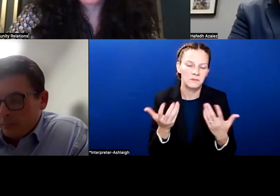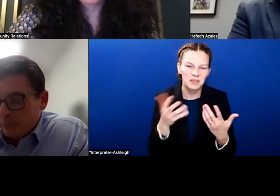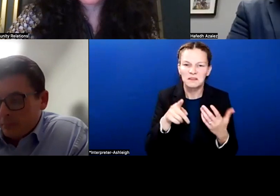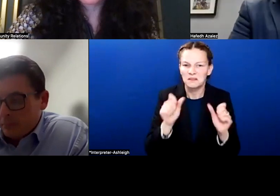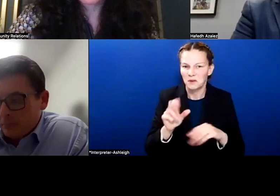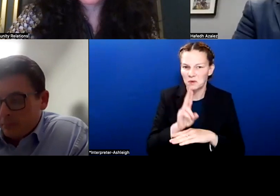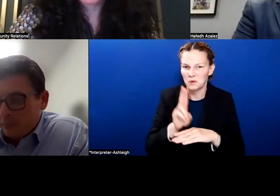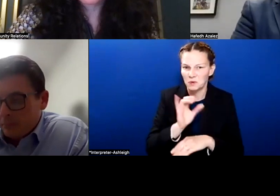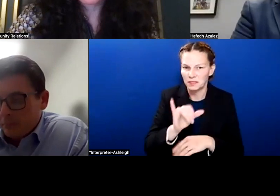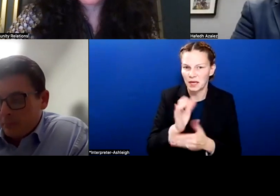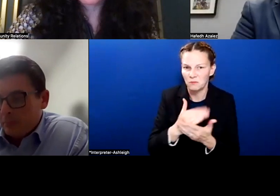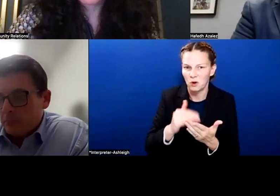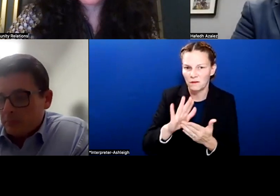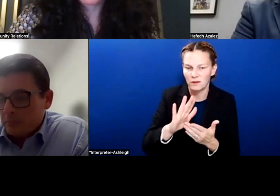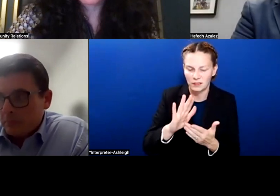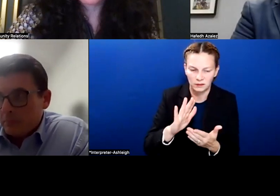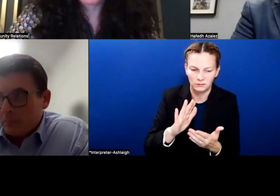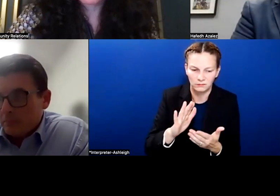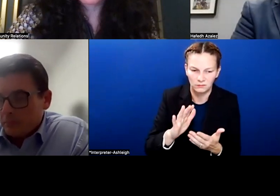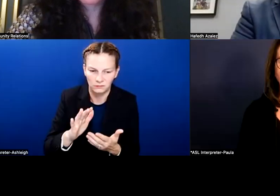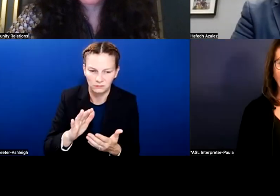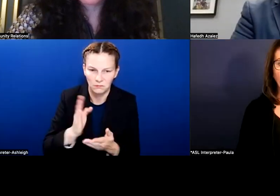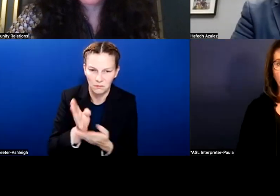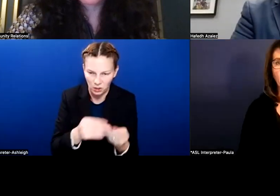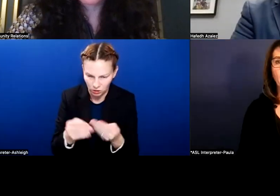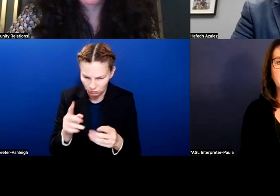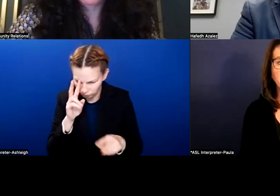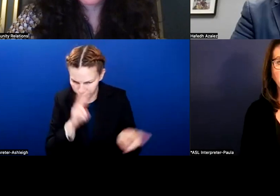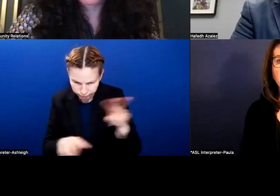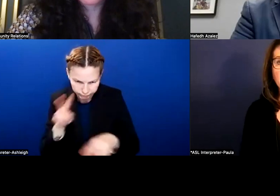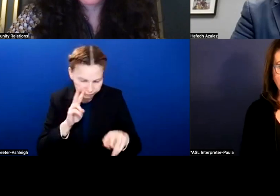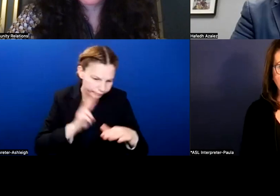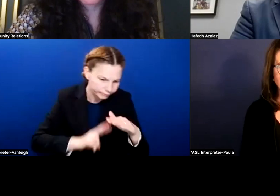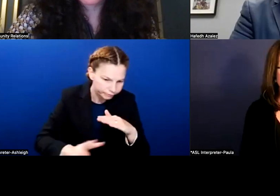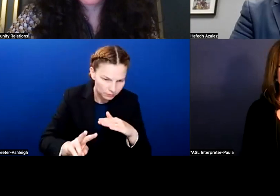when he created and built and was approved by our board members back in June.